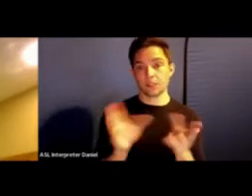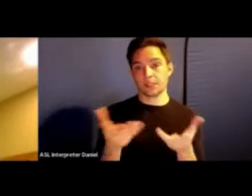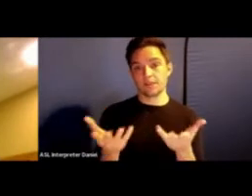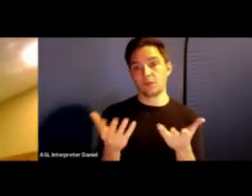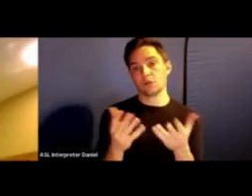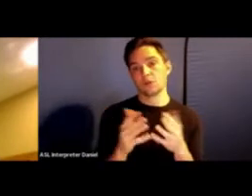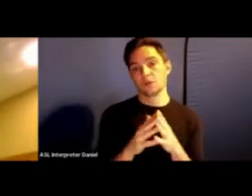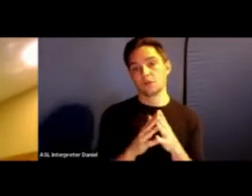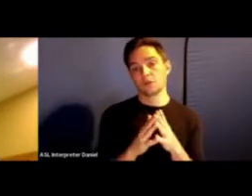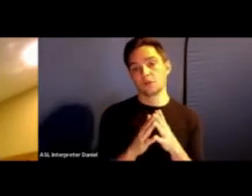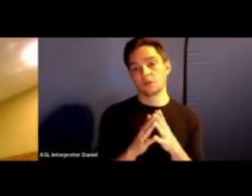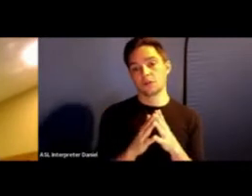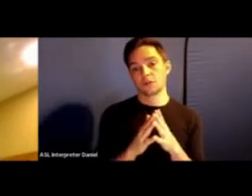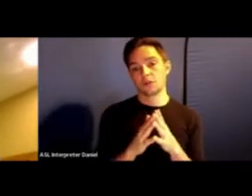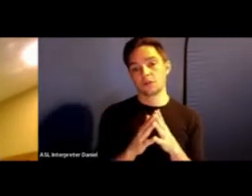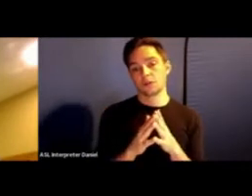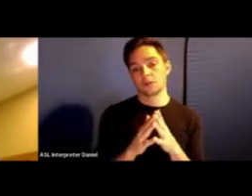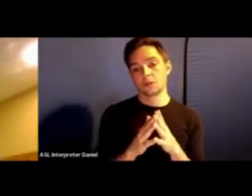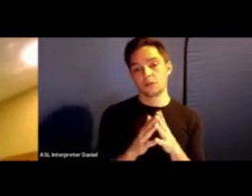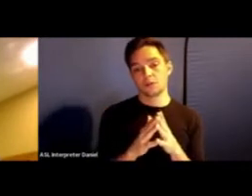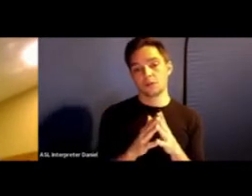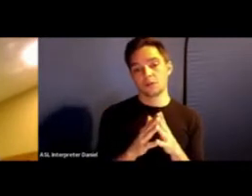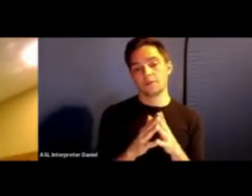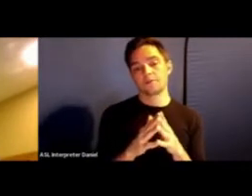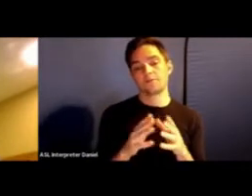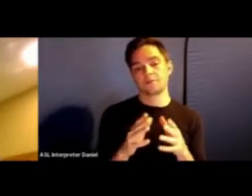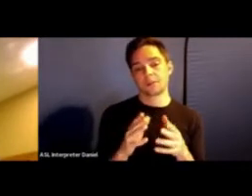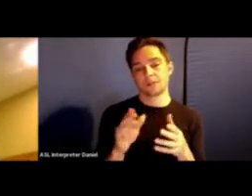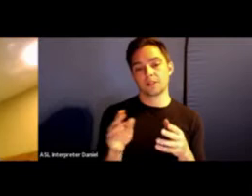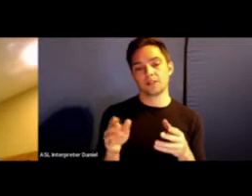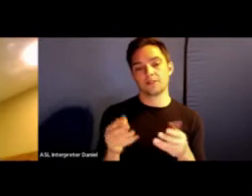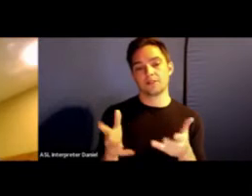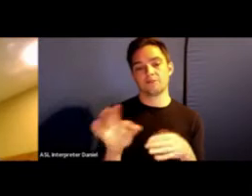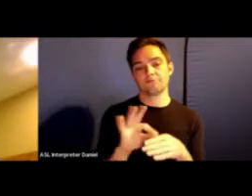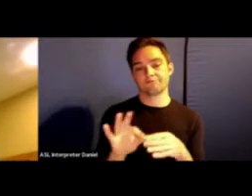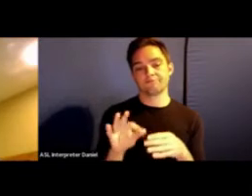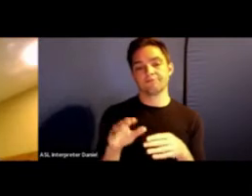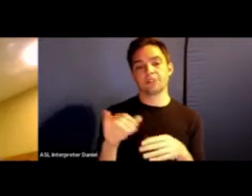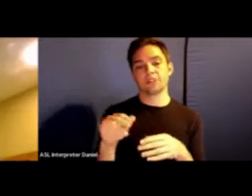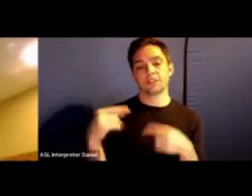enrollees use a self directed supports, as a view 22 the